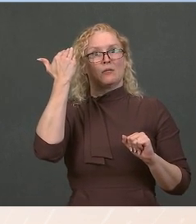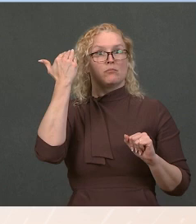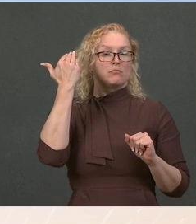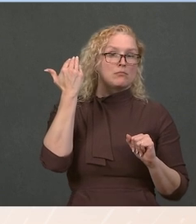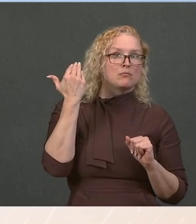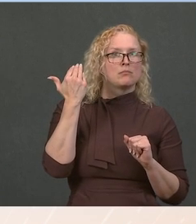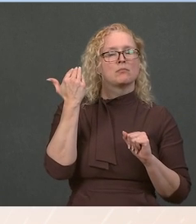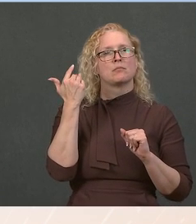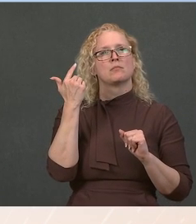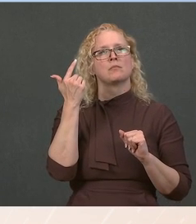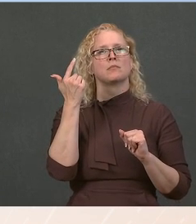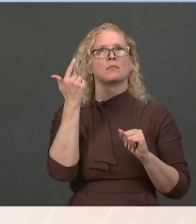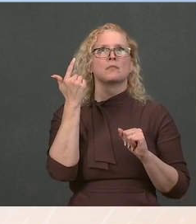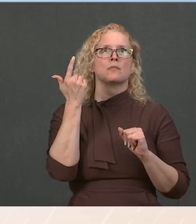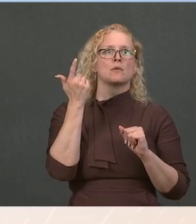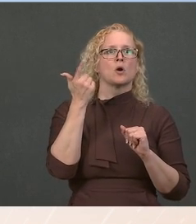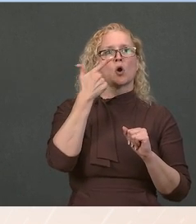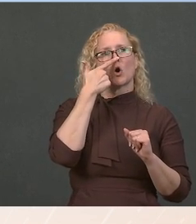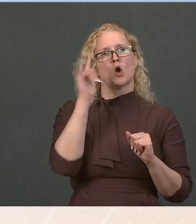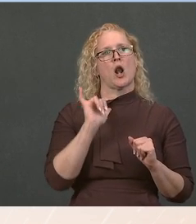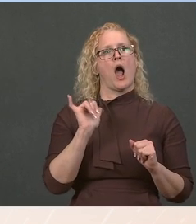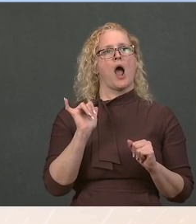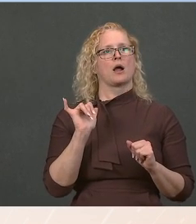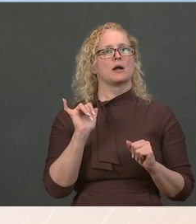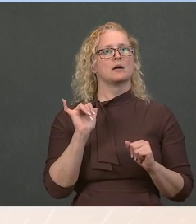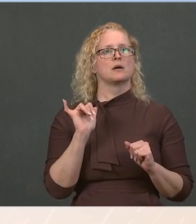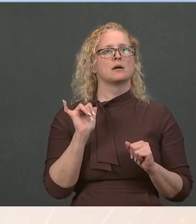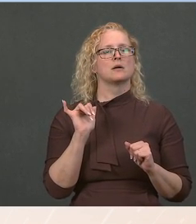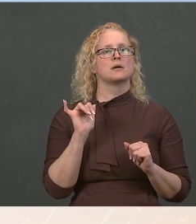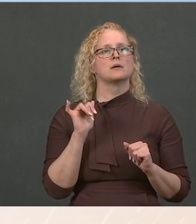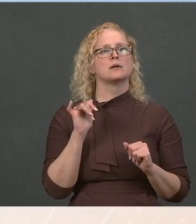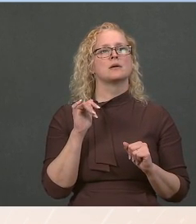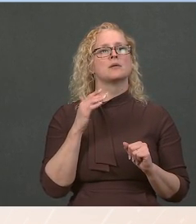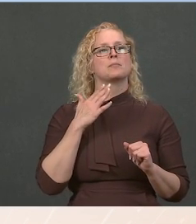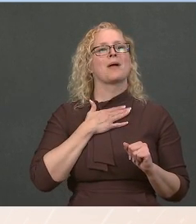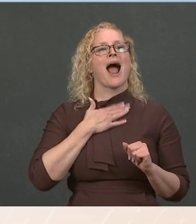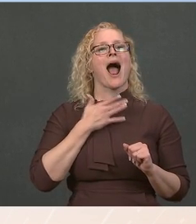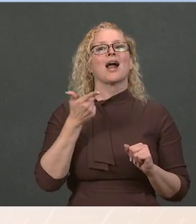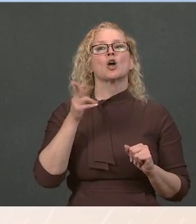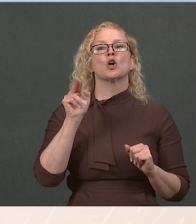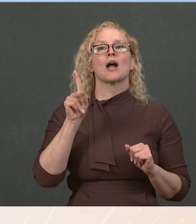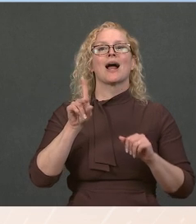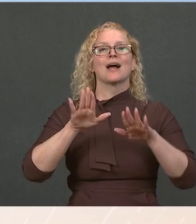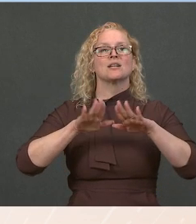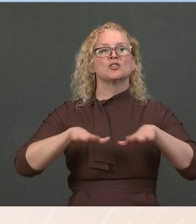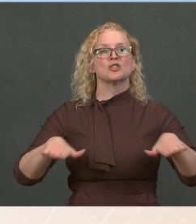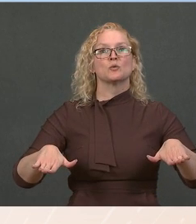and my grandchildren are to lead are going to be substantially different than what you and I have seen, as far as climate on the planet.